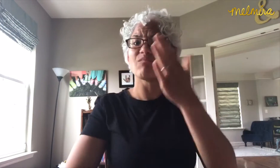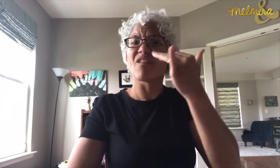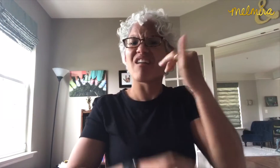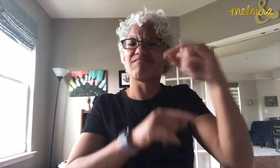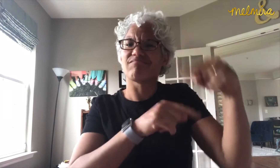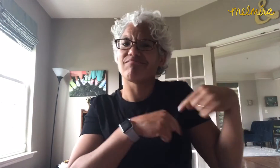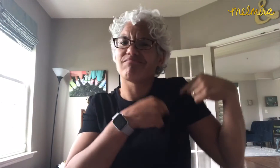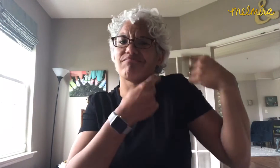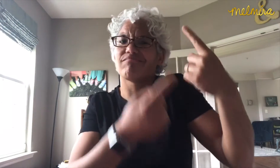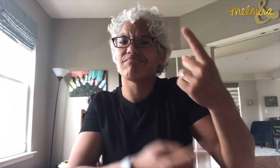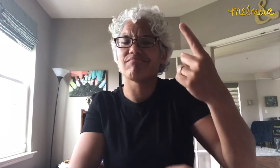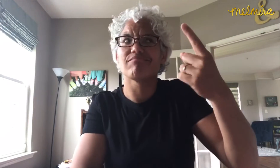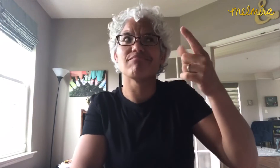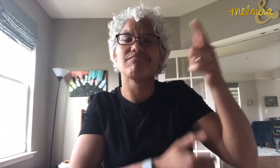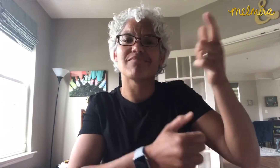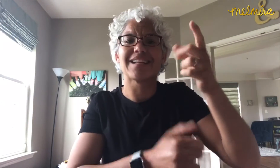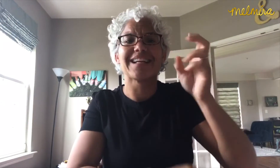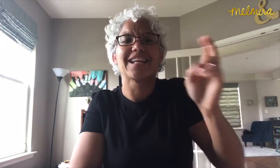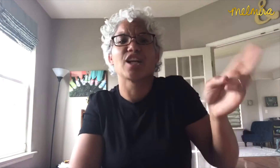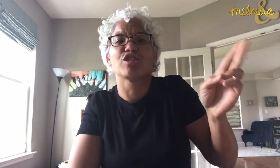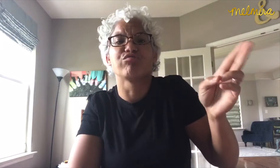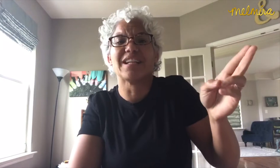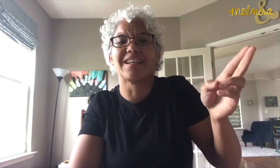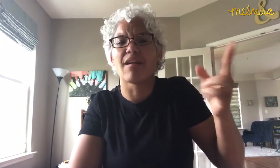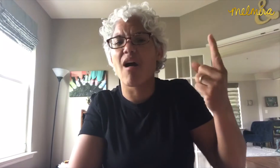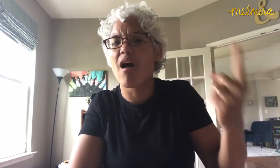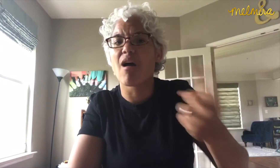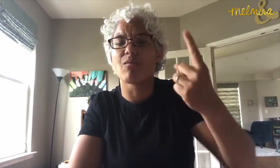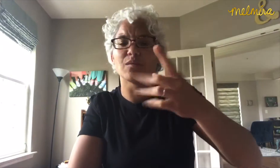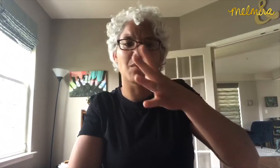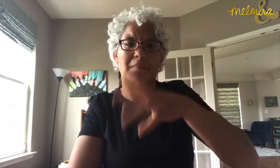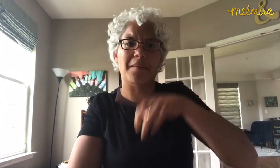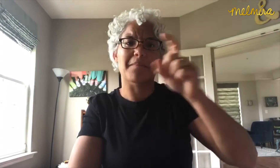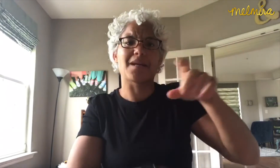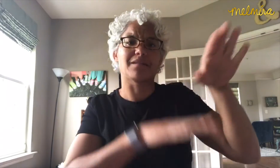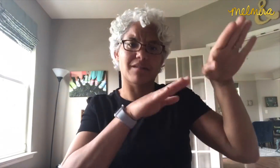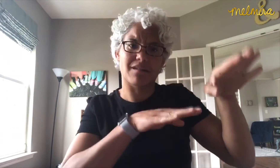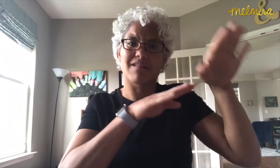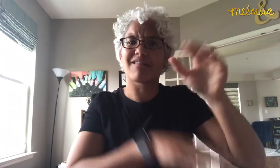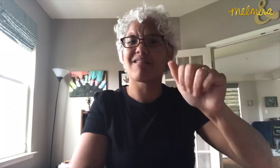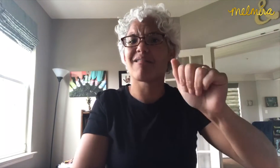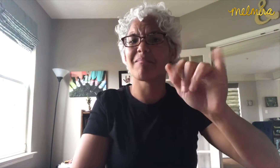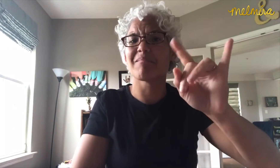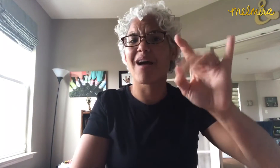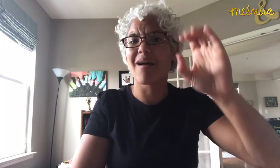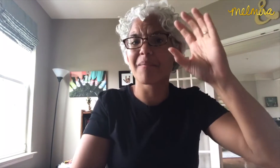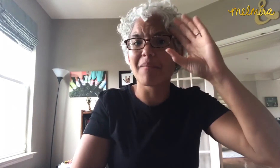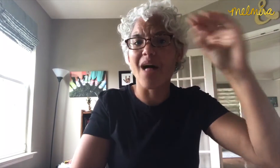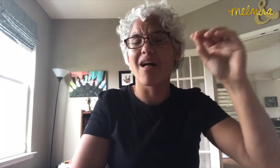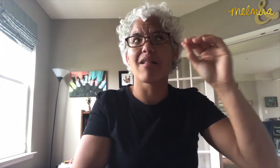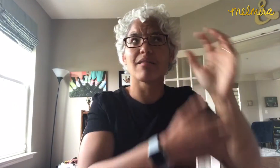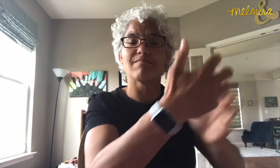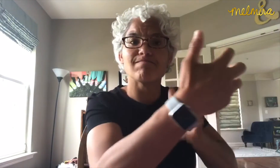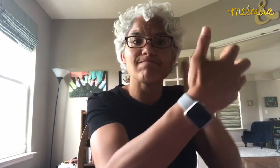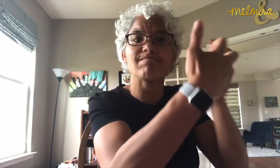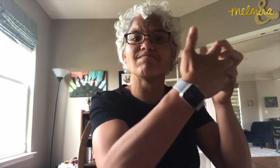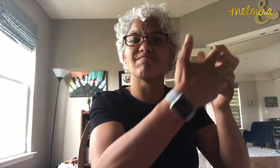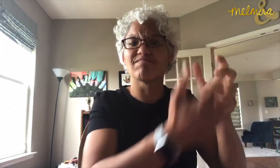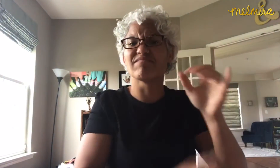or behave a certain way. History has shown that women have always had a submissive role to men.